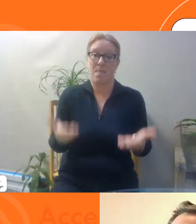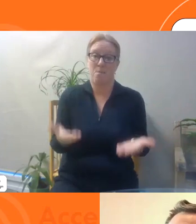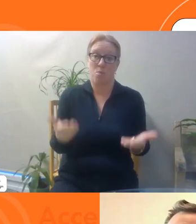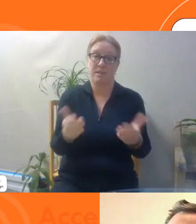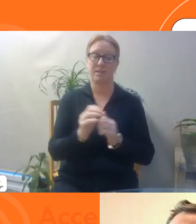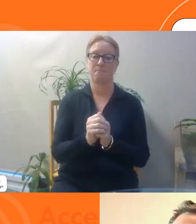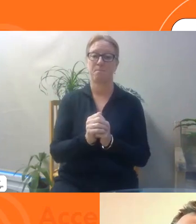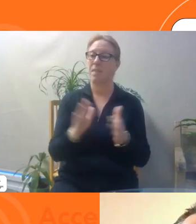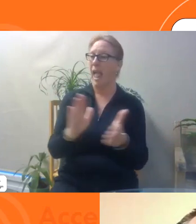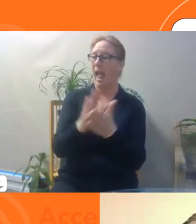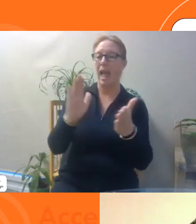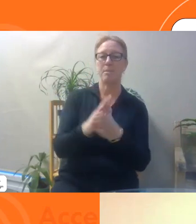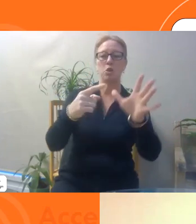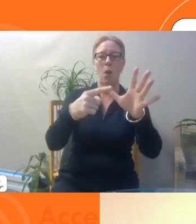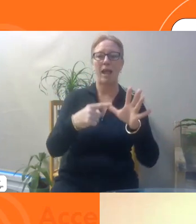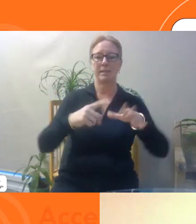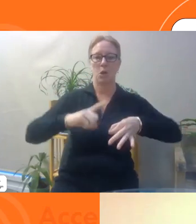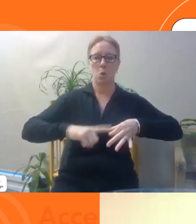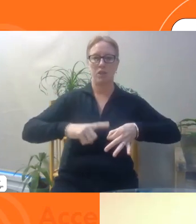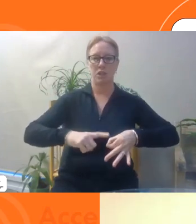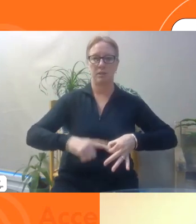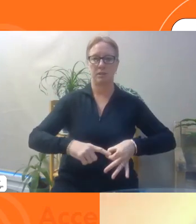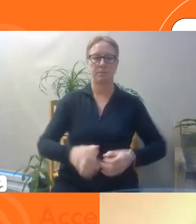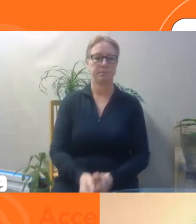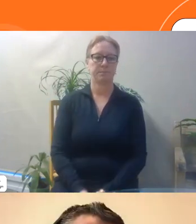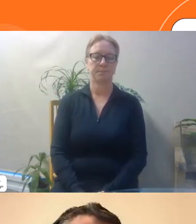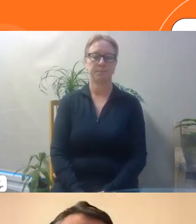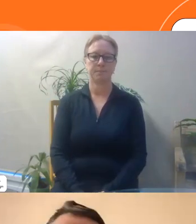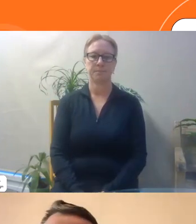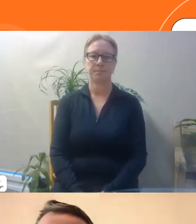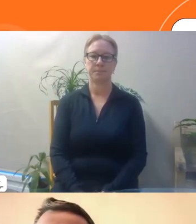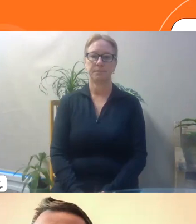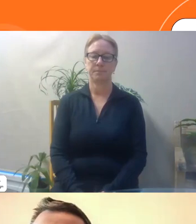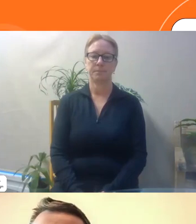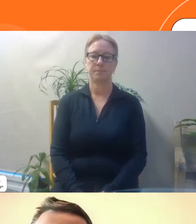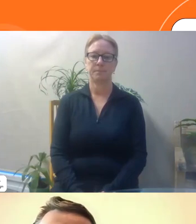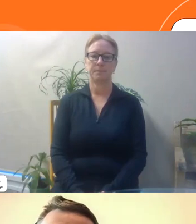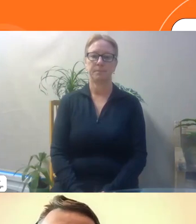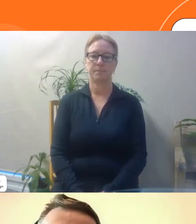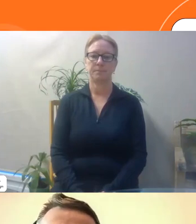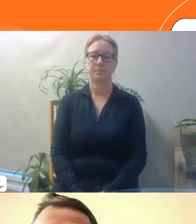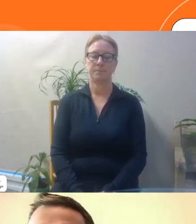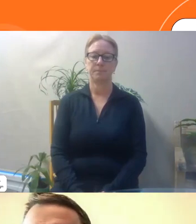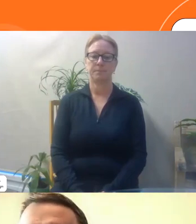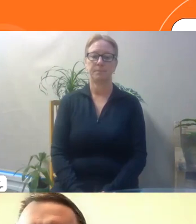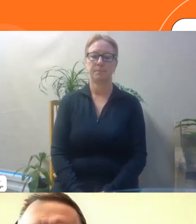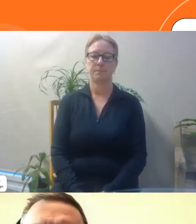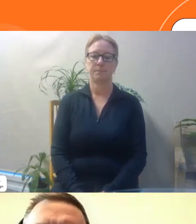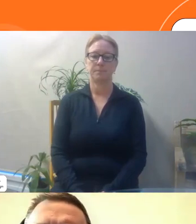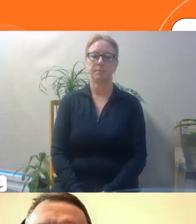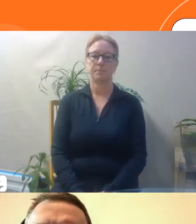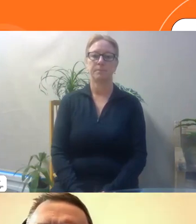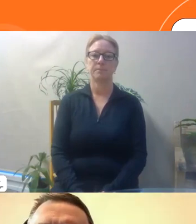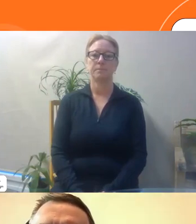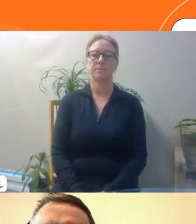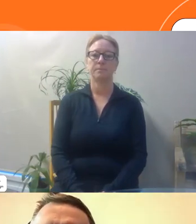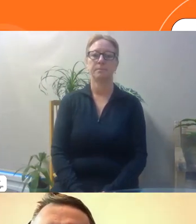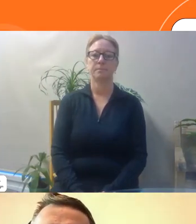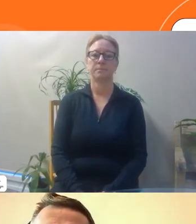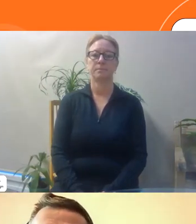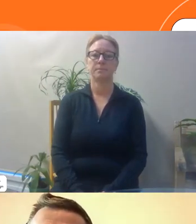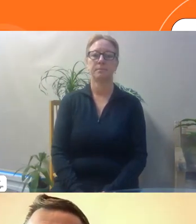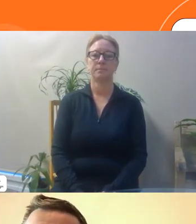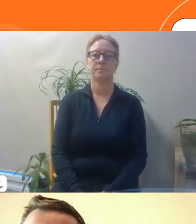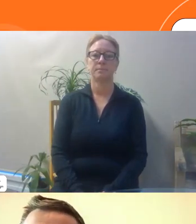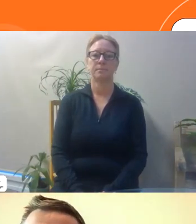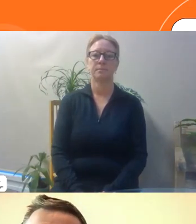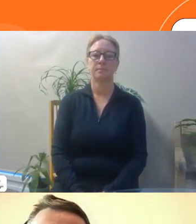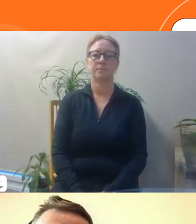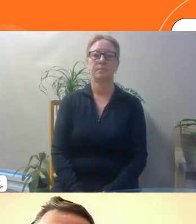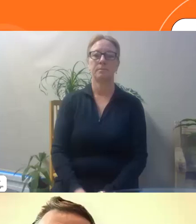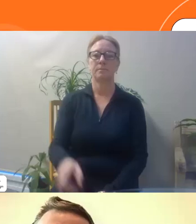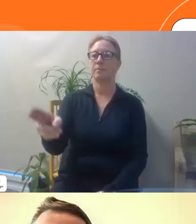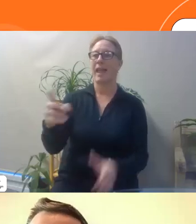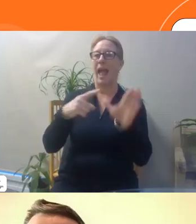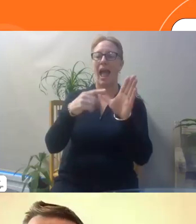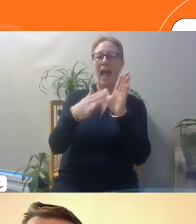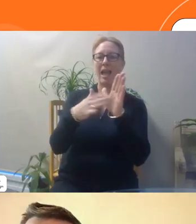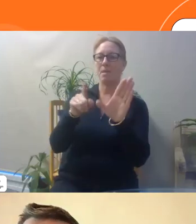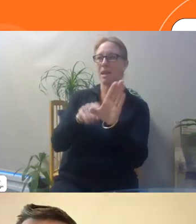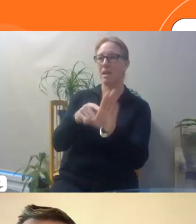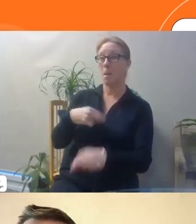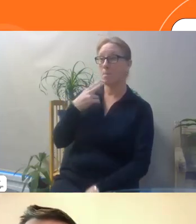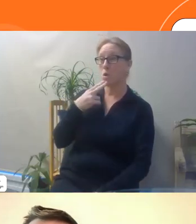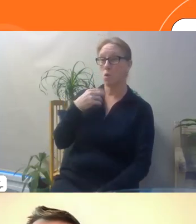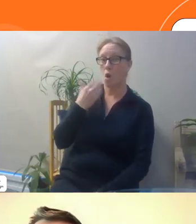Happy to answer questions? You're muted Amy. with robust